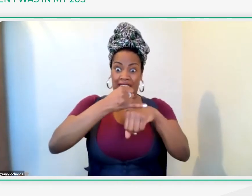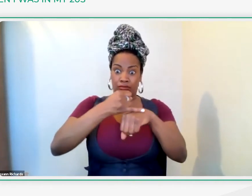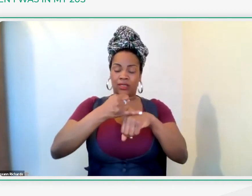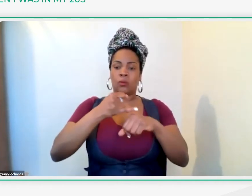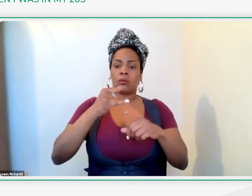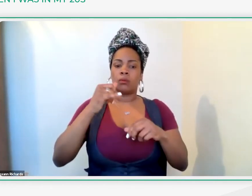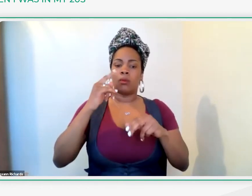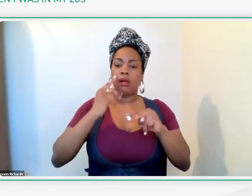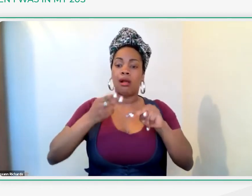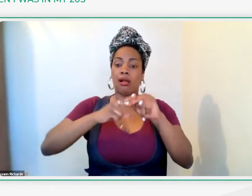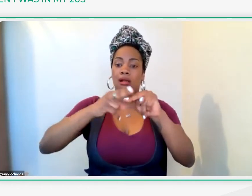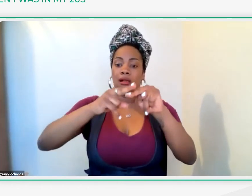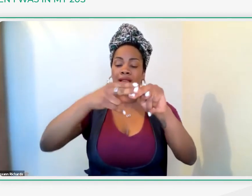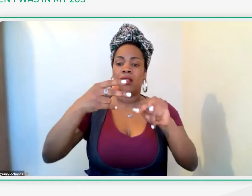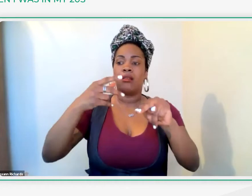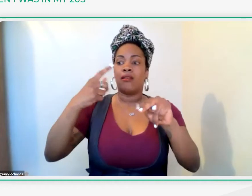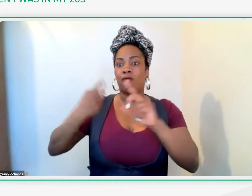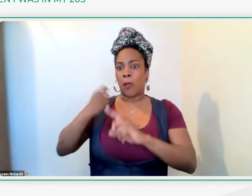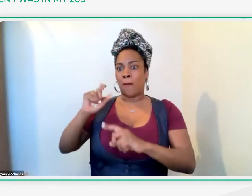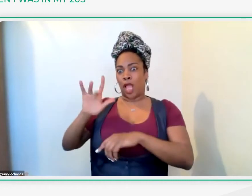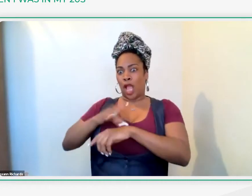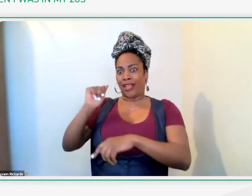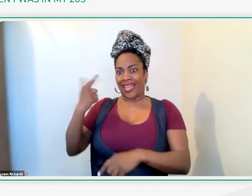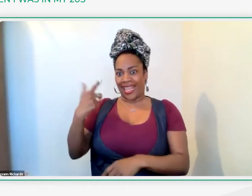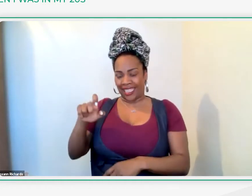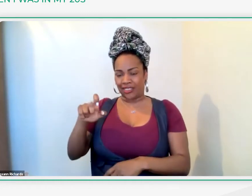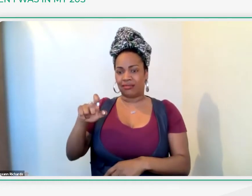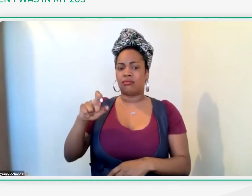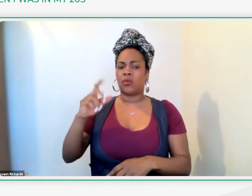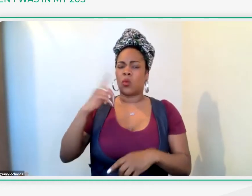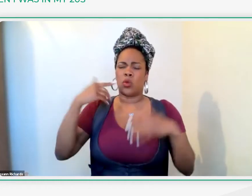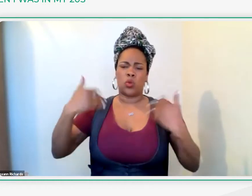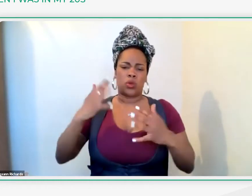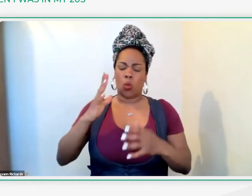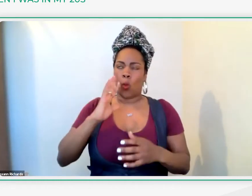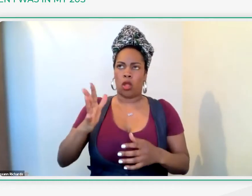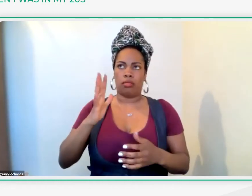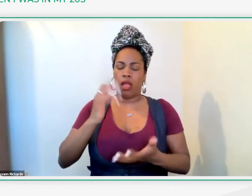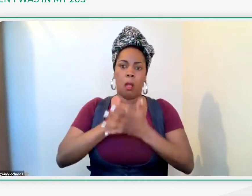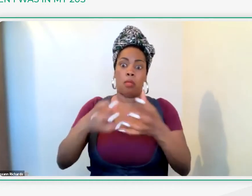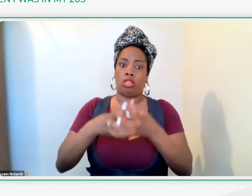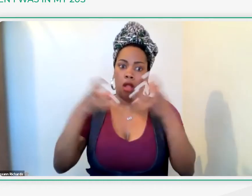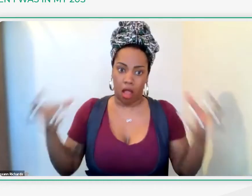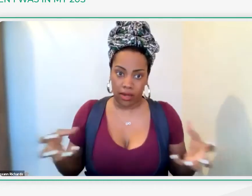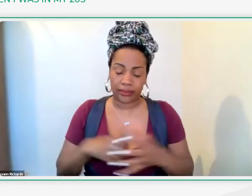So we have something called compound interest, where it’s increasing based on, let's say,